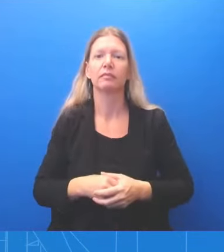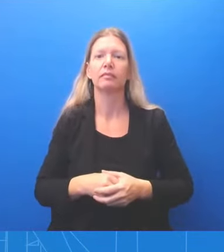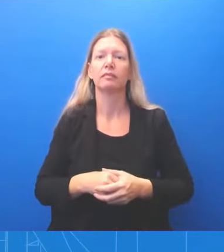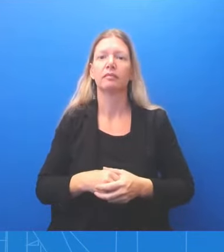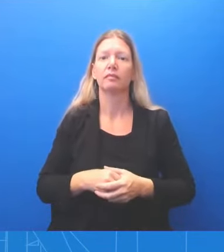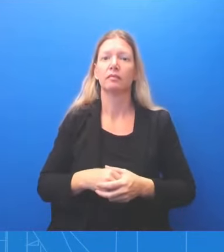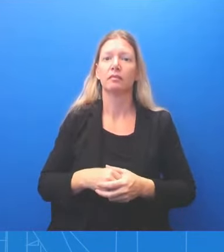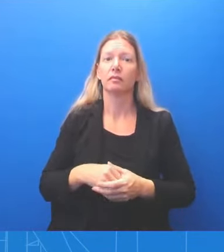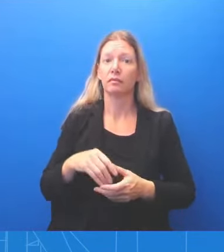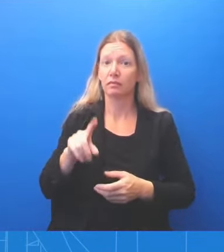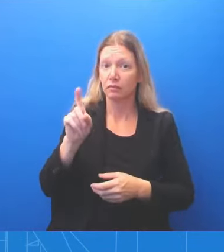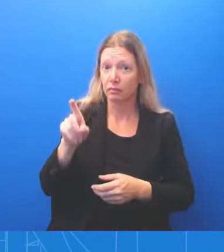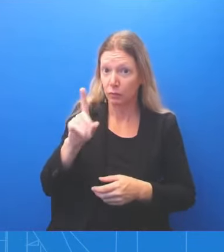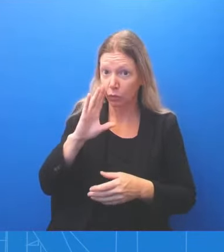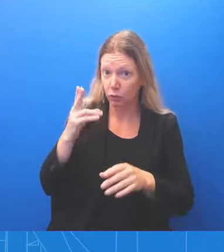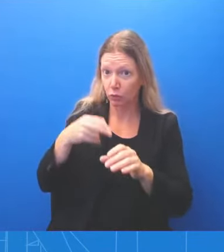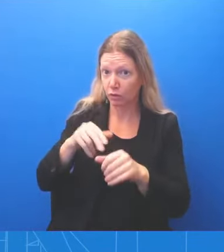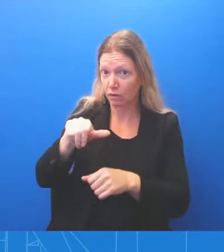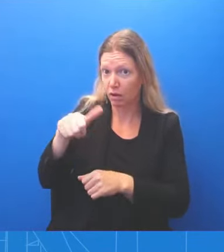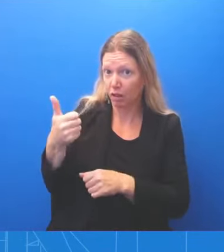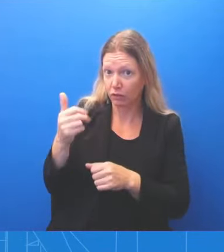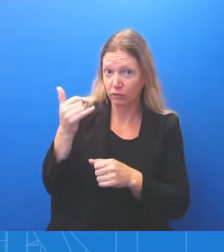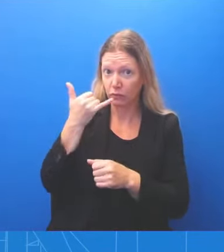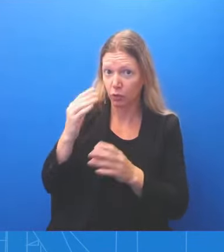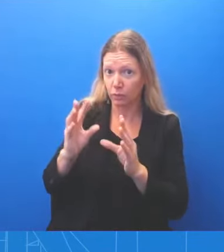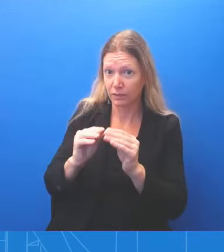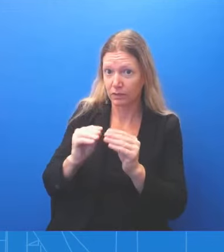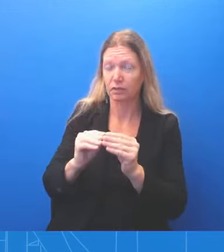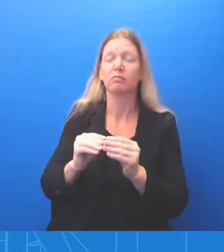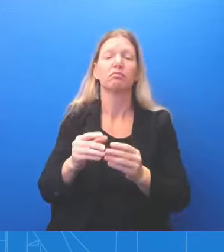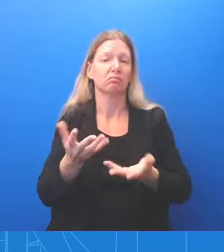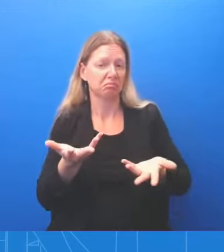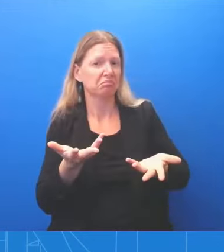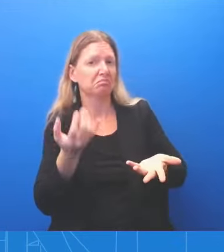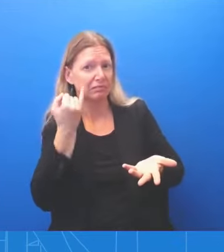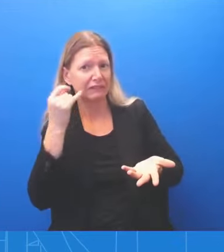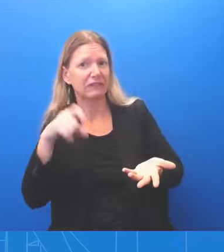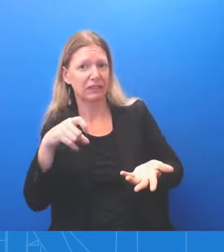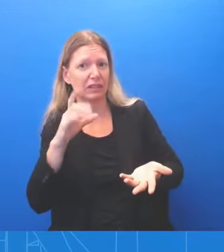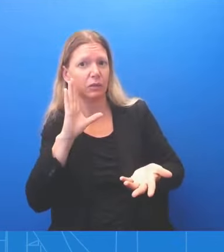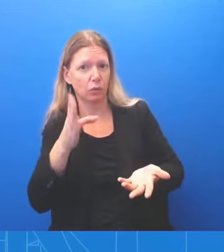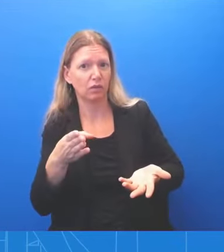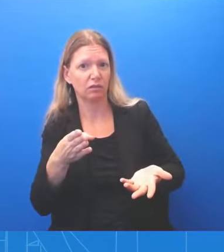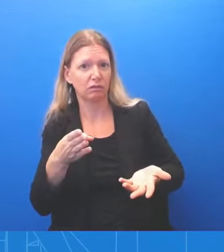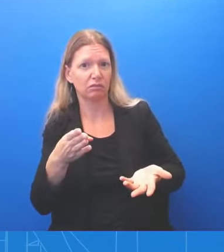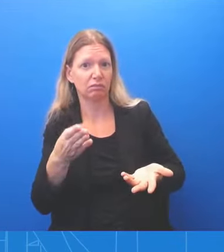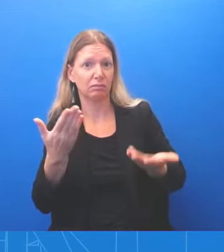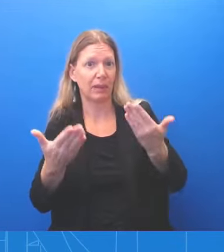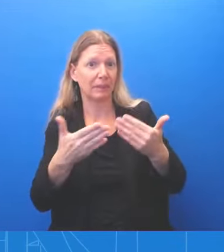And let's not forget the major declaration the President approved within hours -- right? -- as I -- as I mentioned, as we are now watching